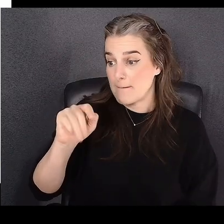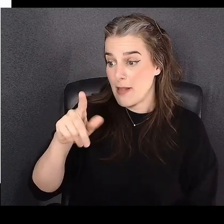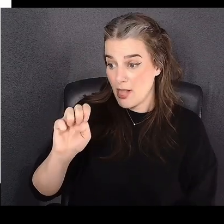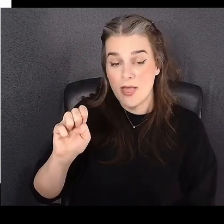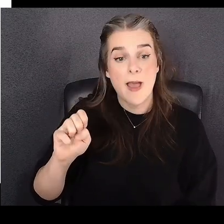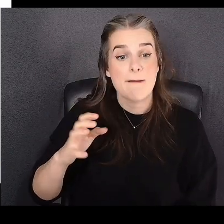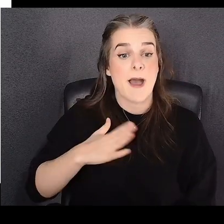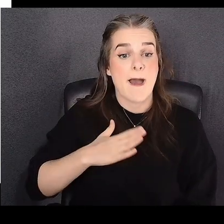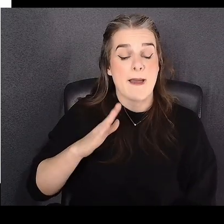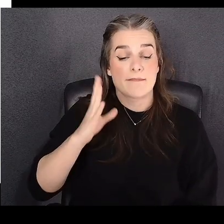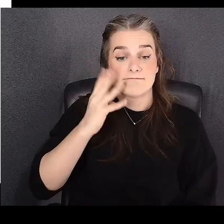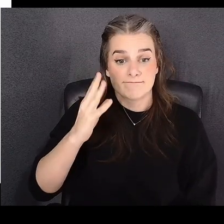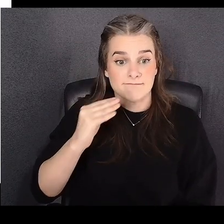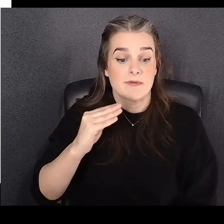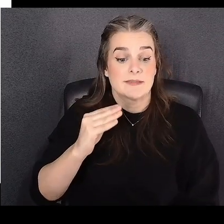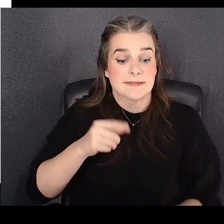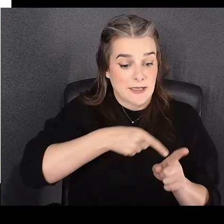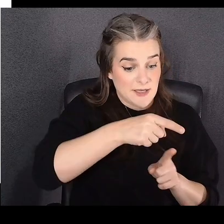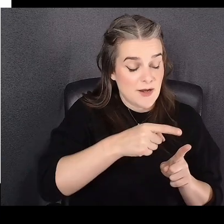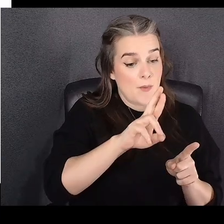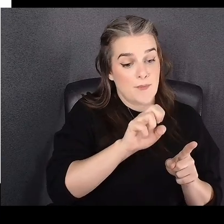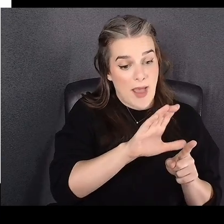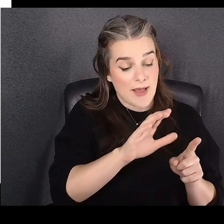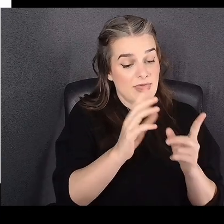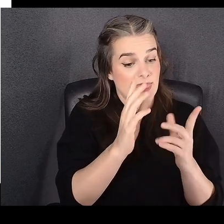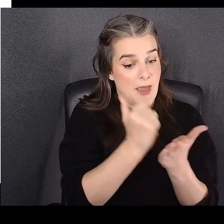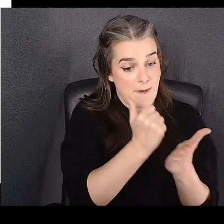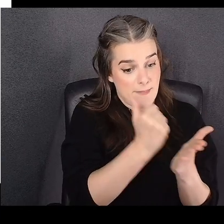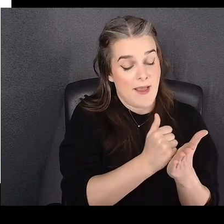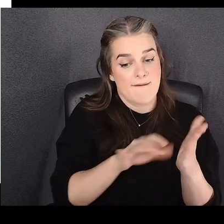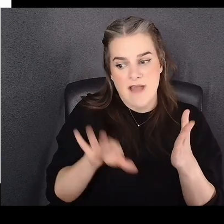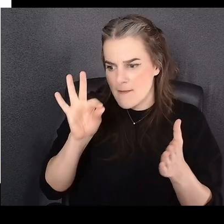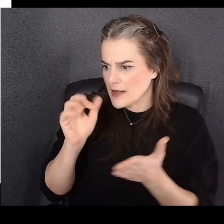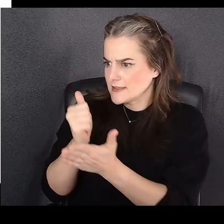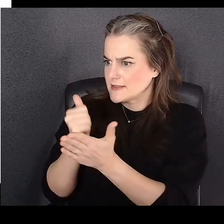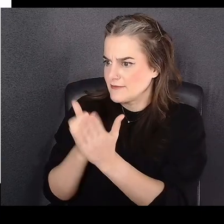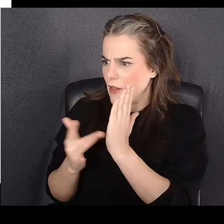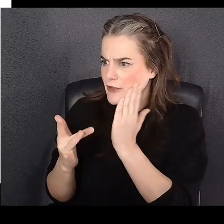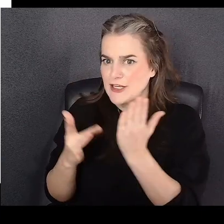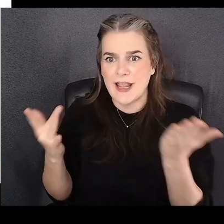Started out in rec therapy, found out about assistive technology at Inglis, and applied for a job.